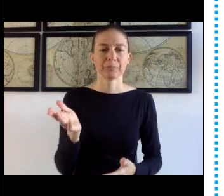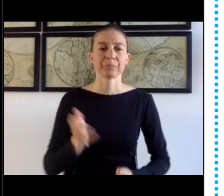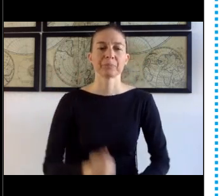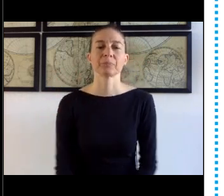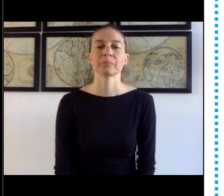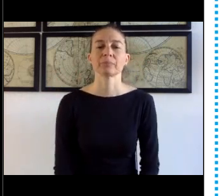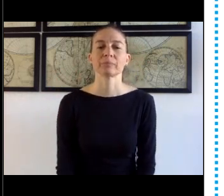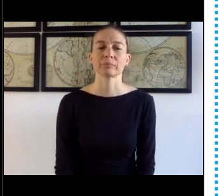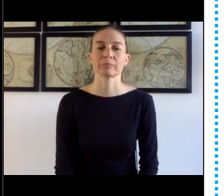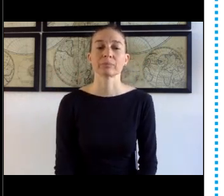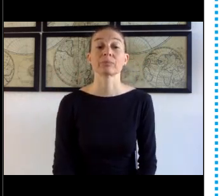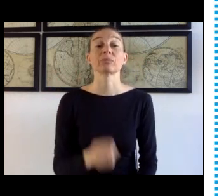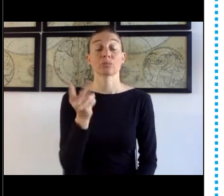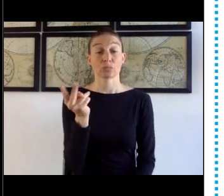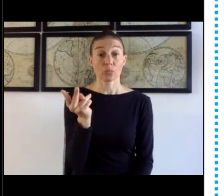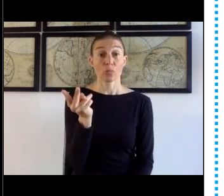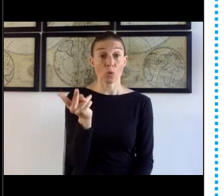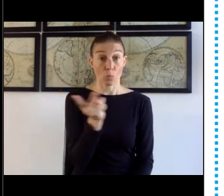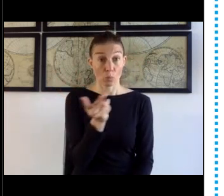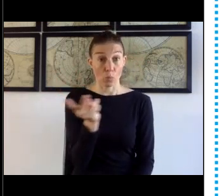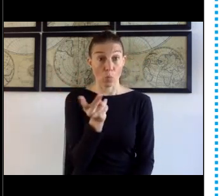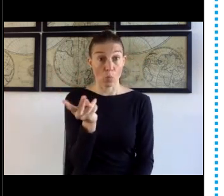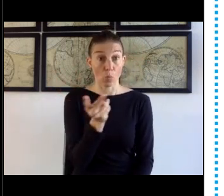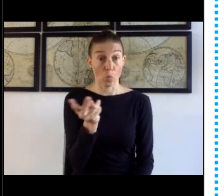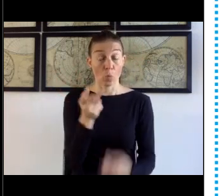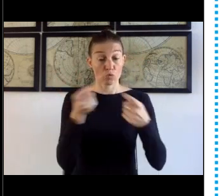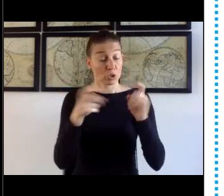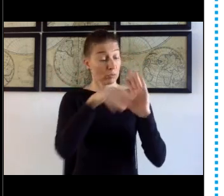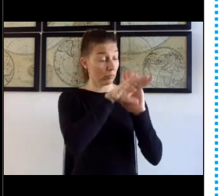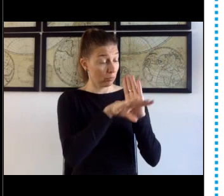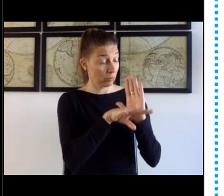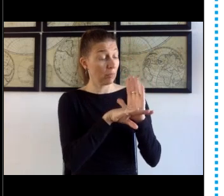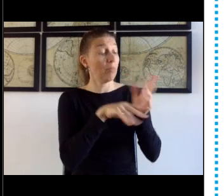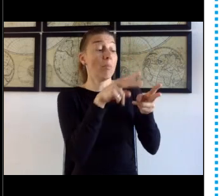what is chief is the possibility to improve the texts.